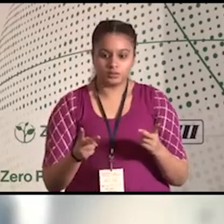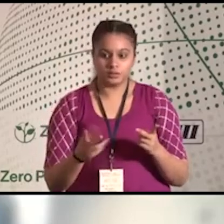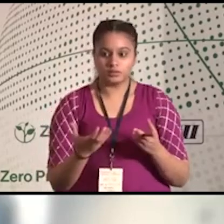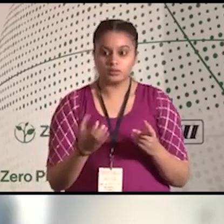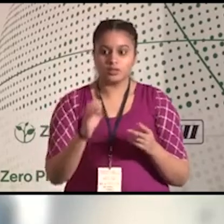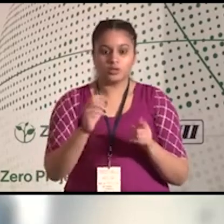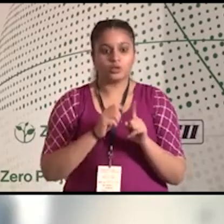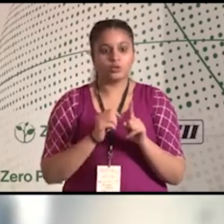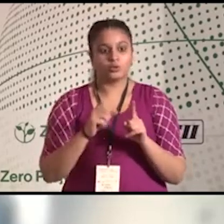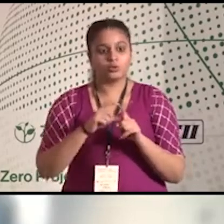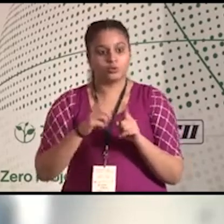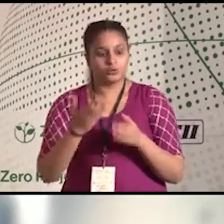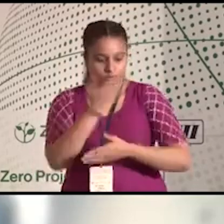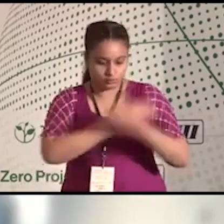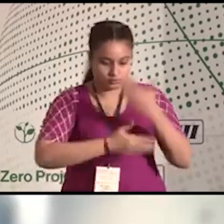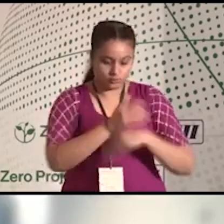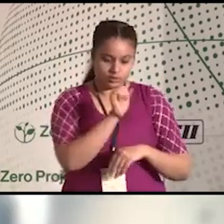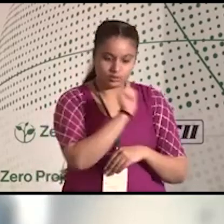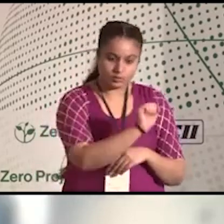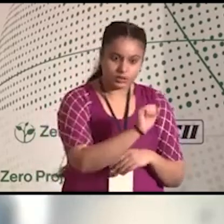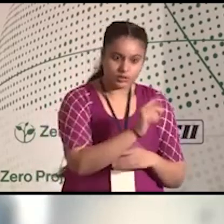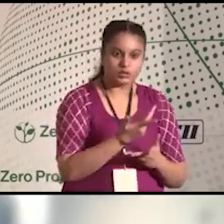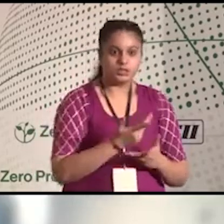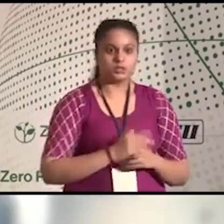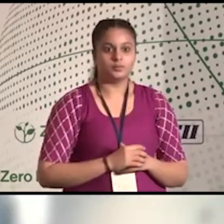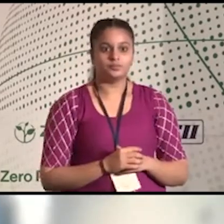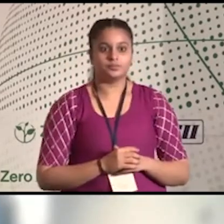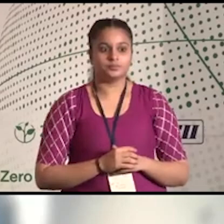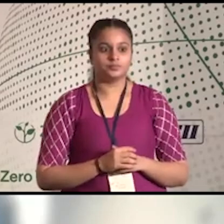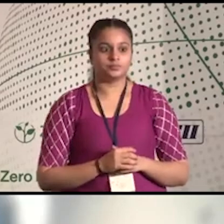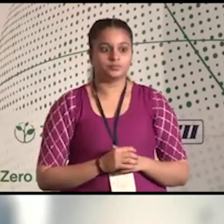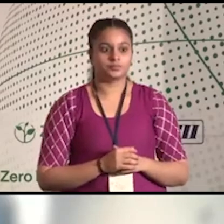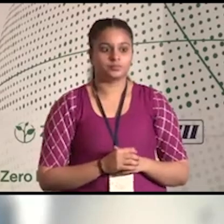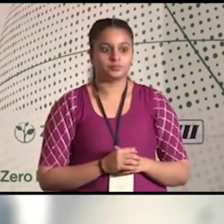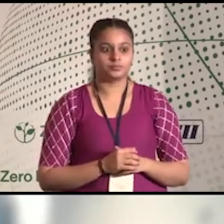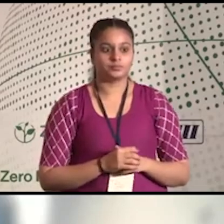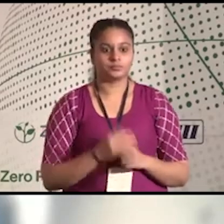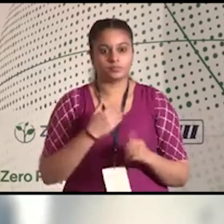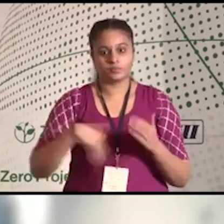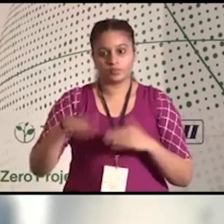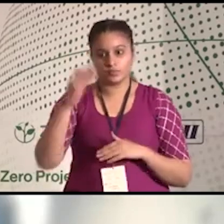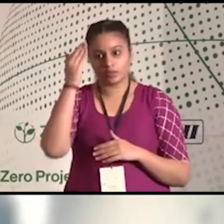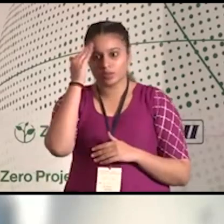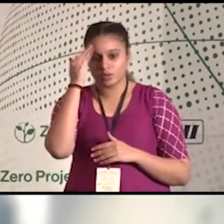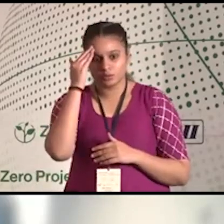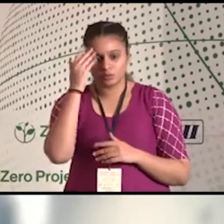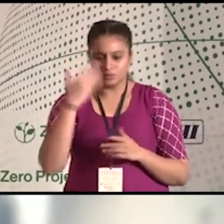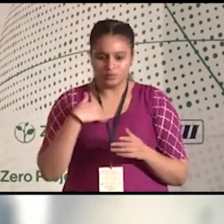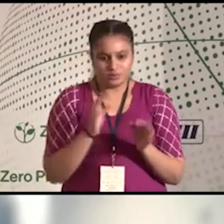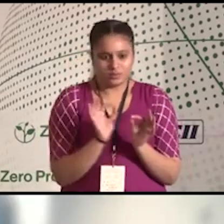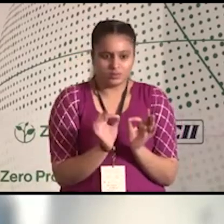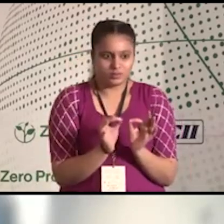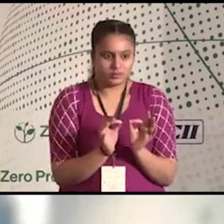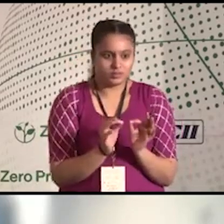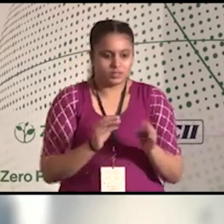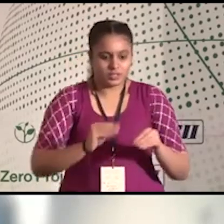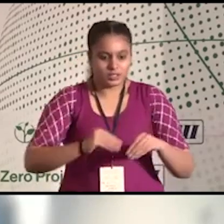giving a disabled person an advantage, which I think is ridiculous. Right. We know that an interpreter is not giving you something extra.